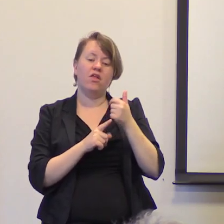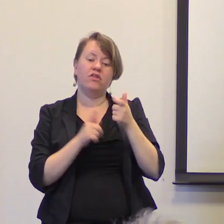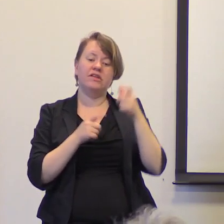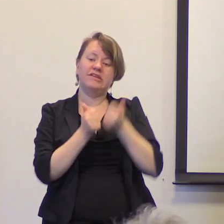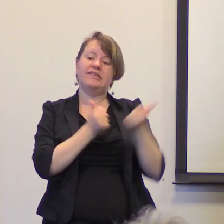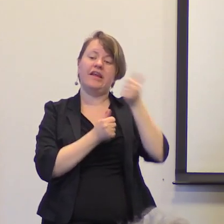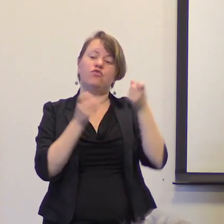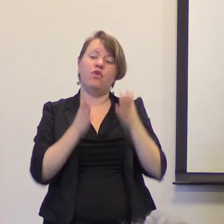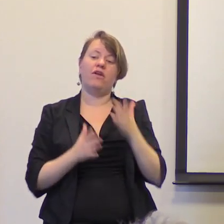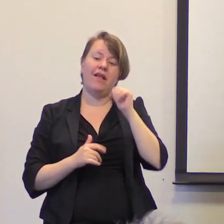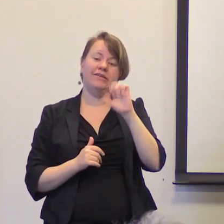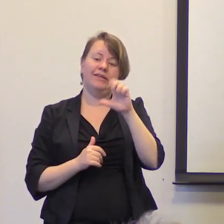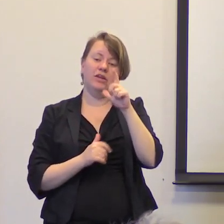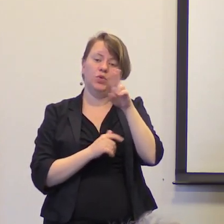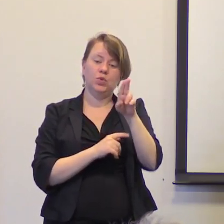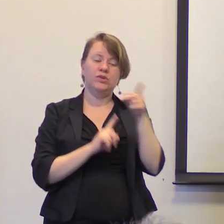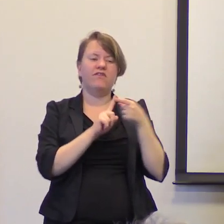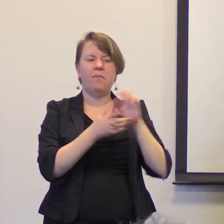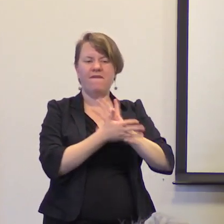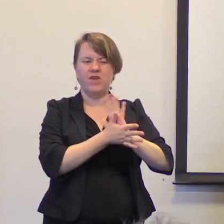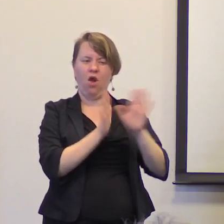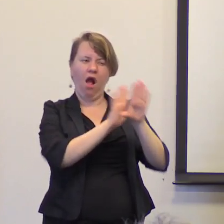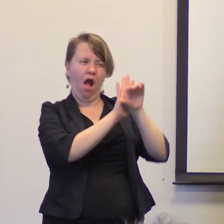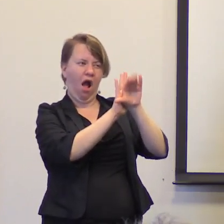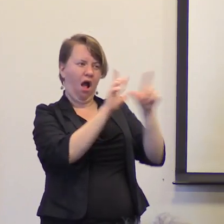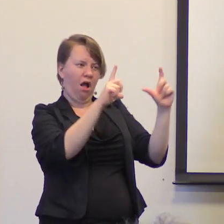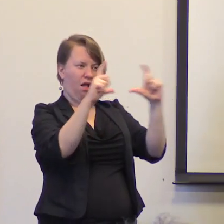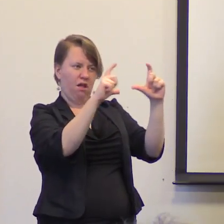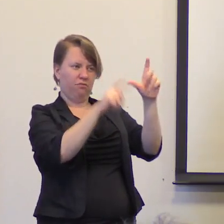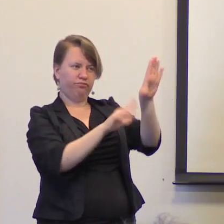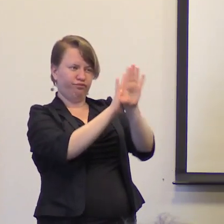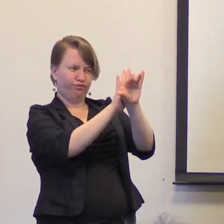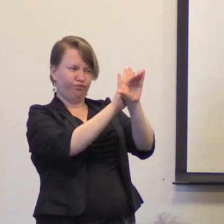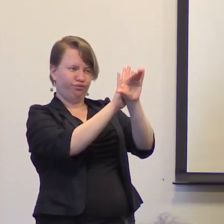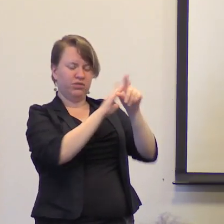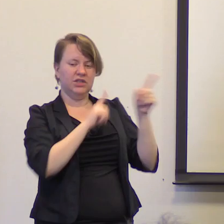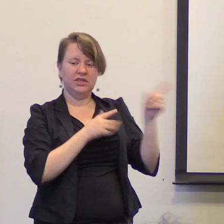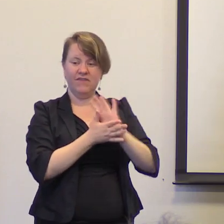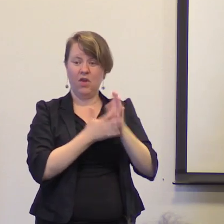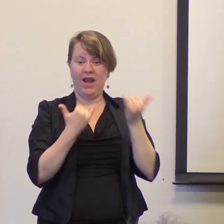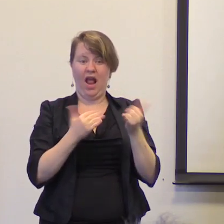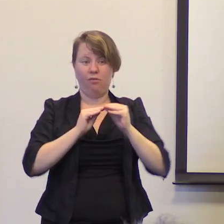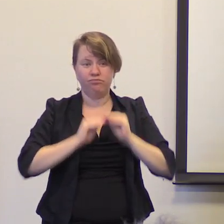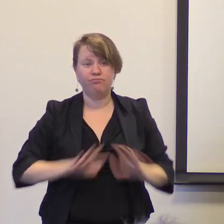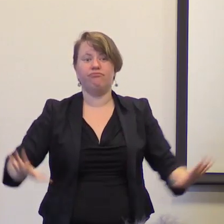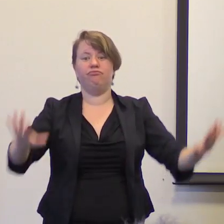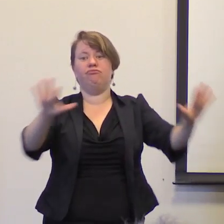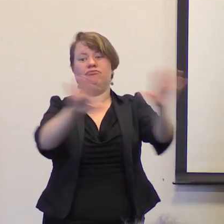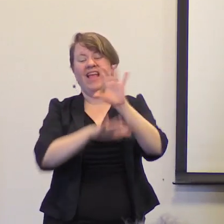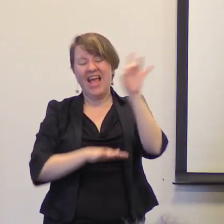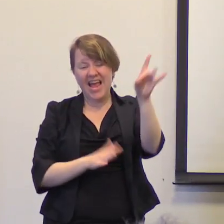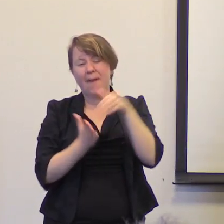is from a little video that somebody just made on their cell phone. This video has been seen by 8 million people.